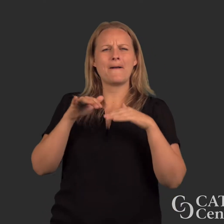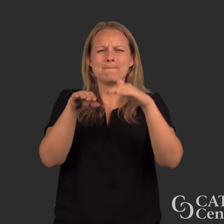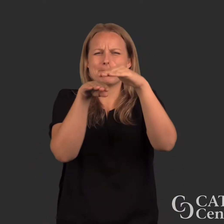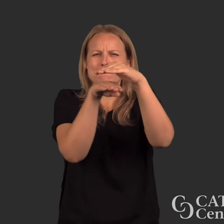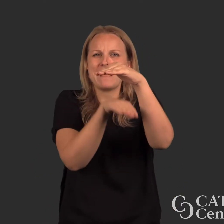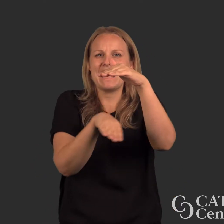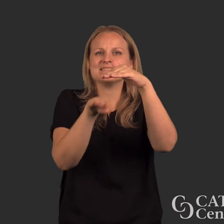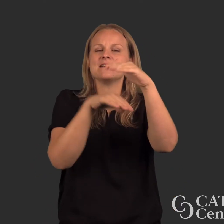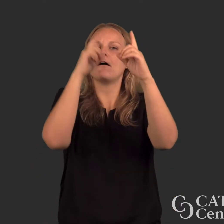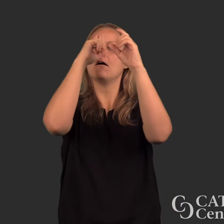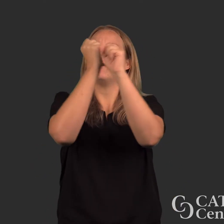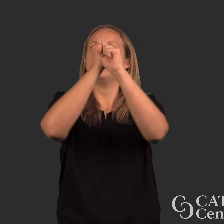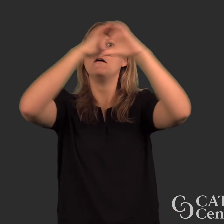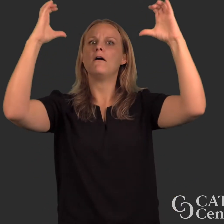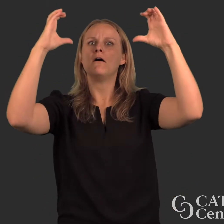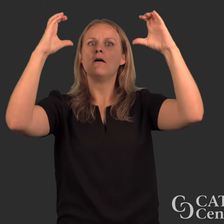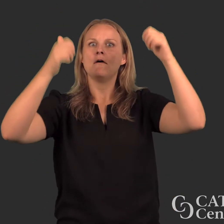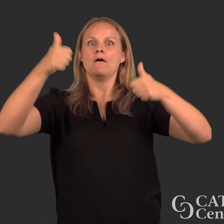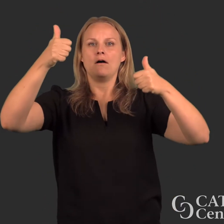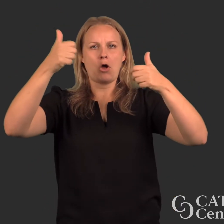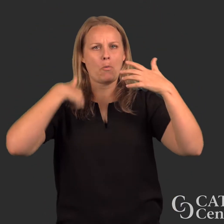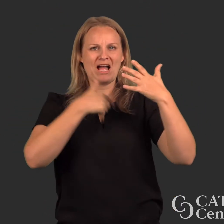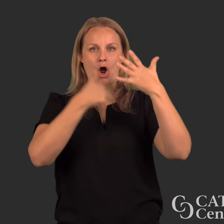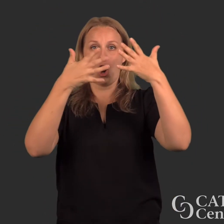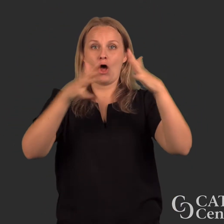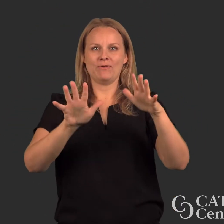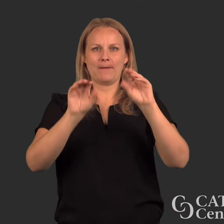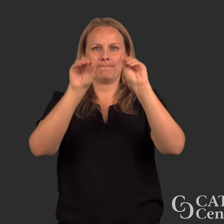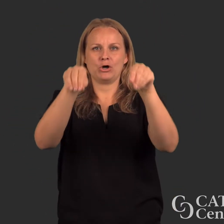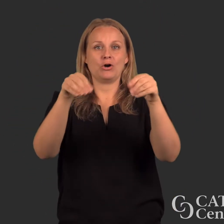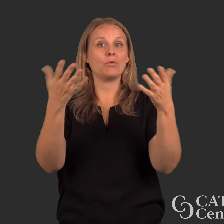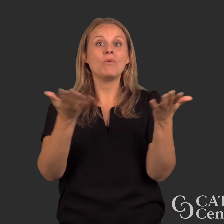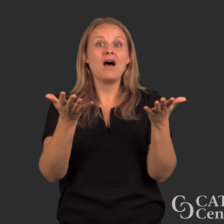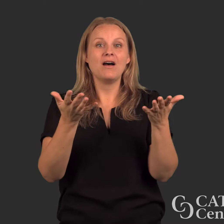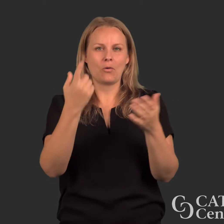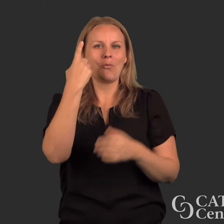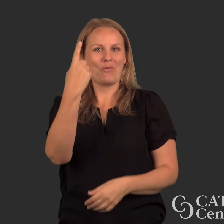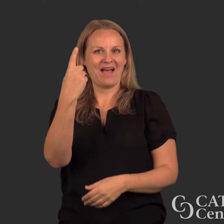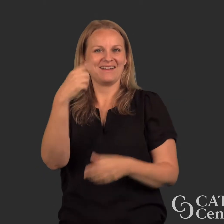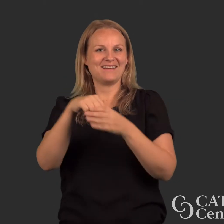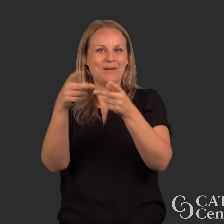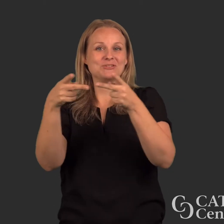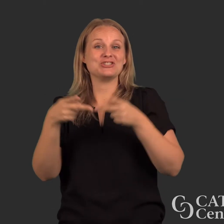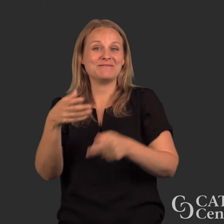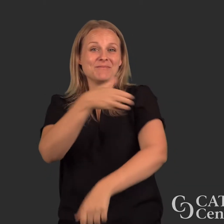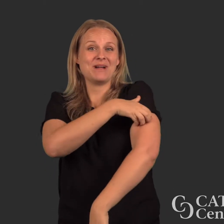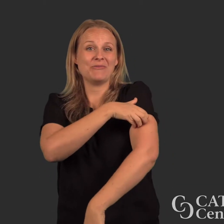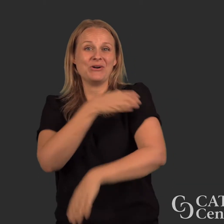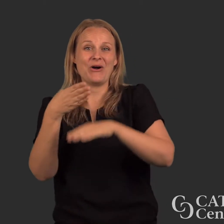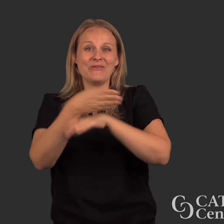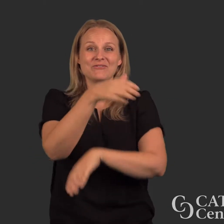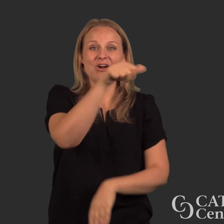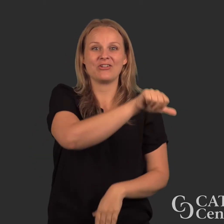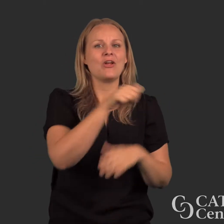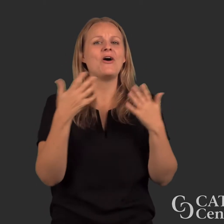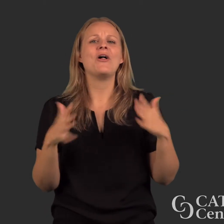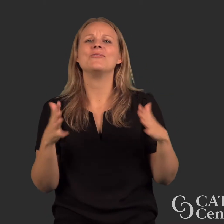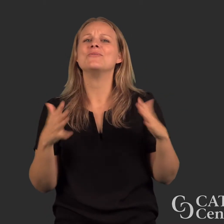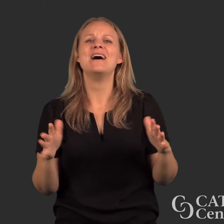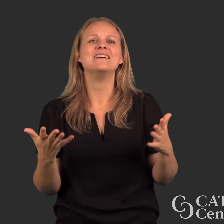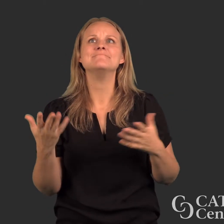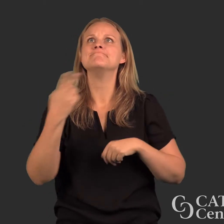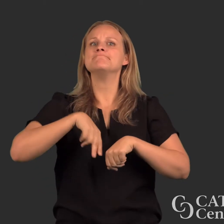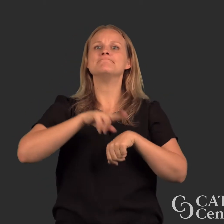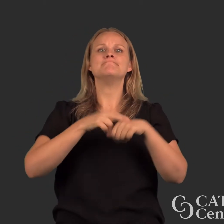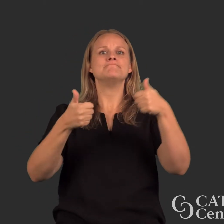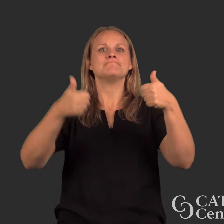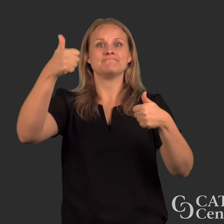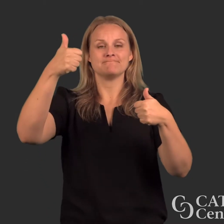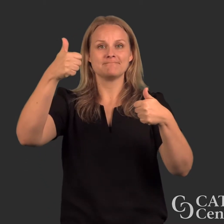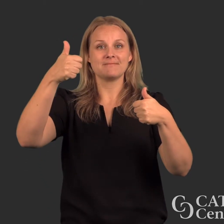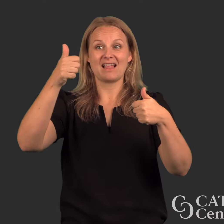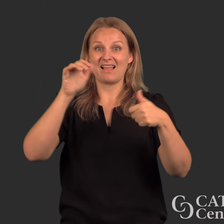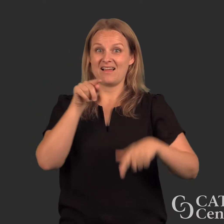These root constructs for these genders already inherently put men in a position of power over women.